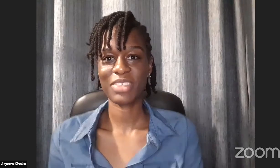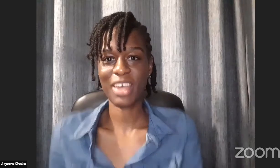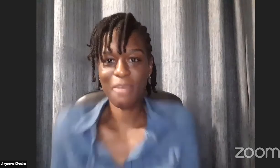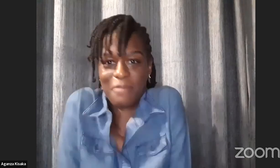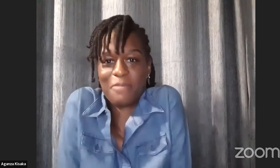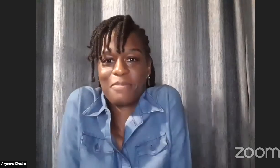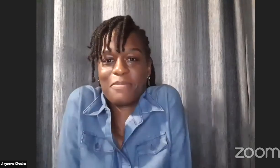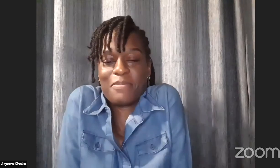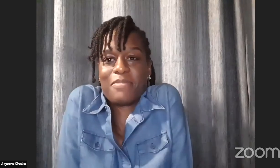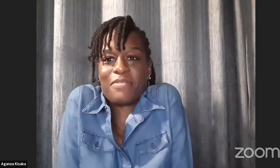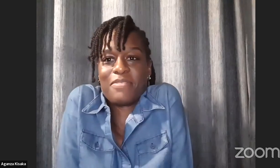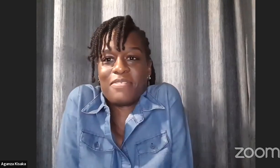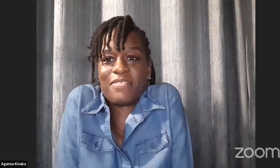And one more time, and drop them.